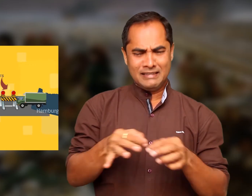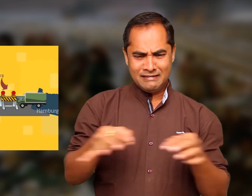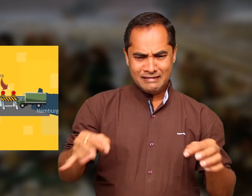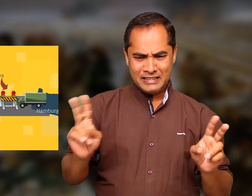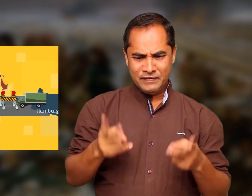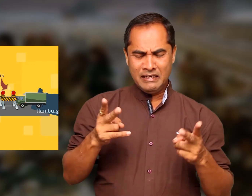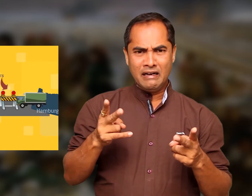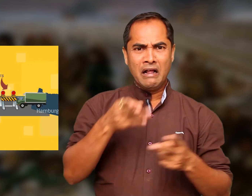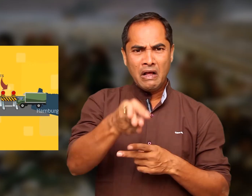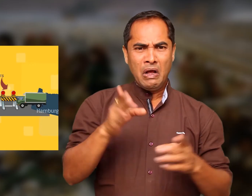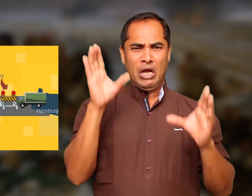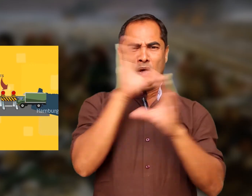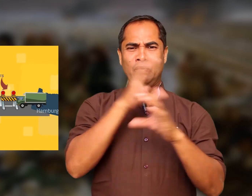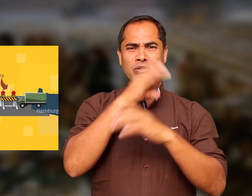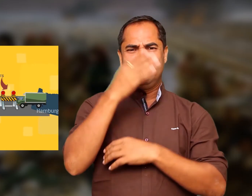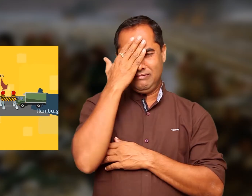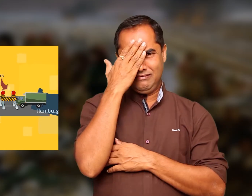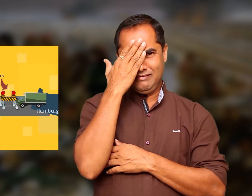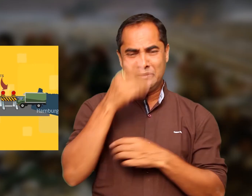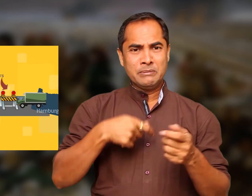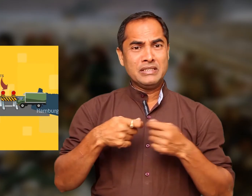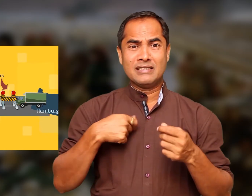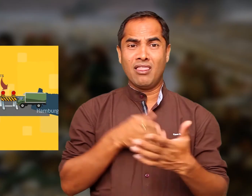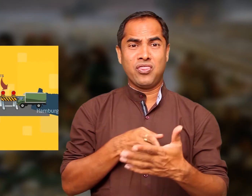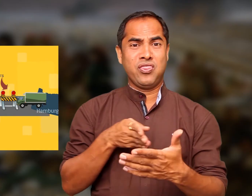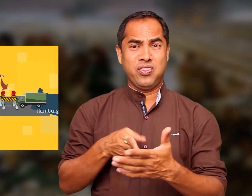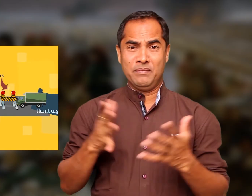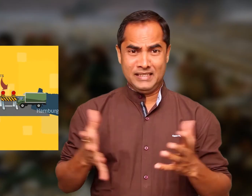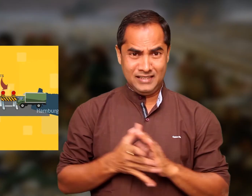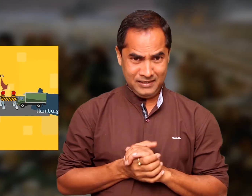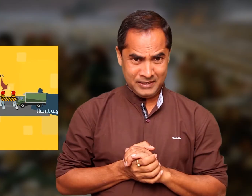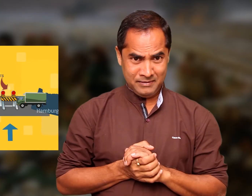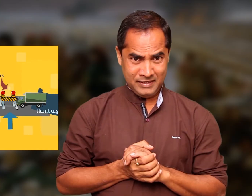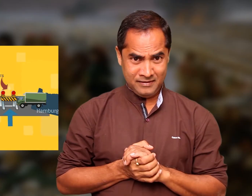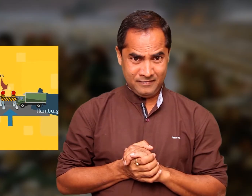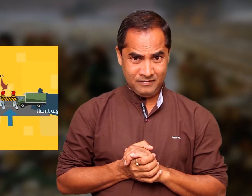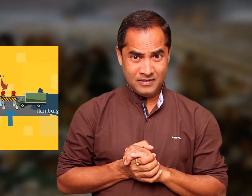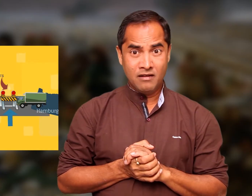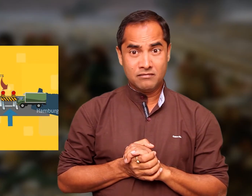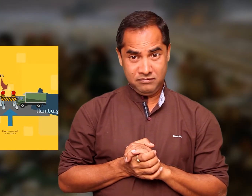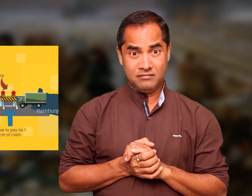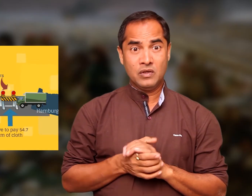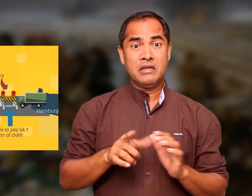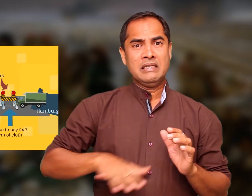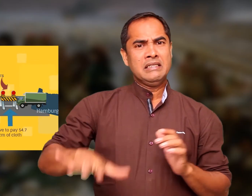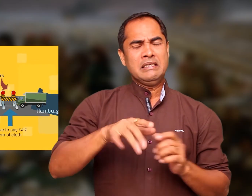and measurement were different and confusing for the merchants. These